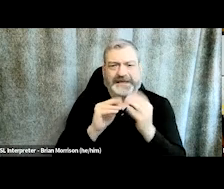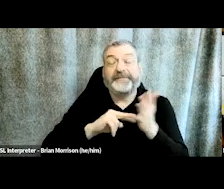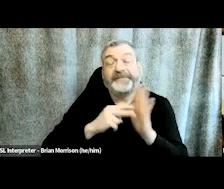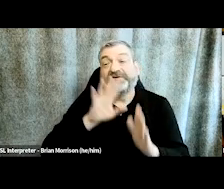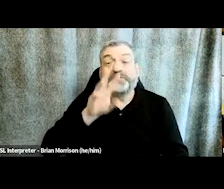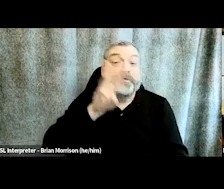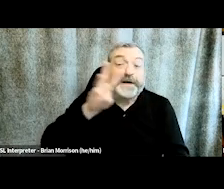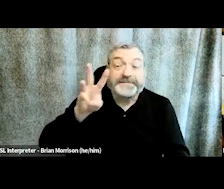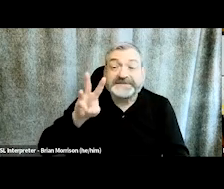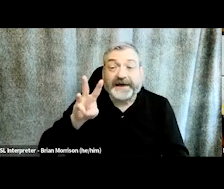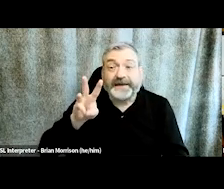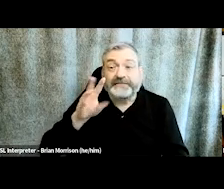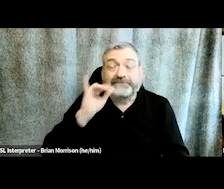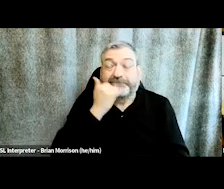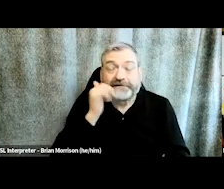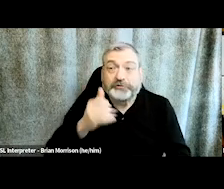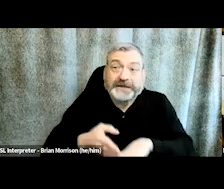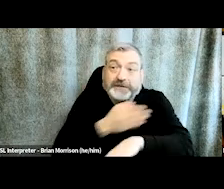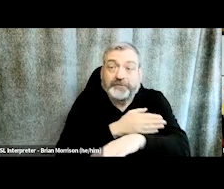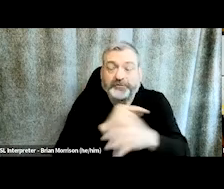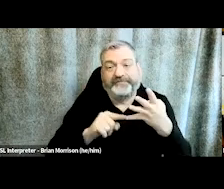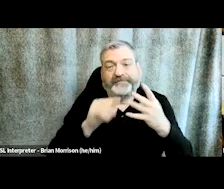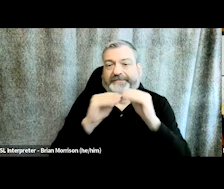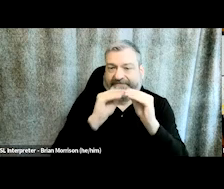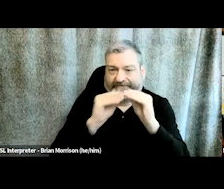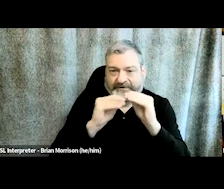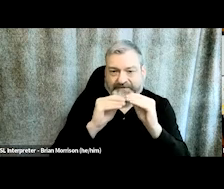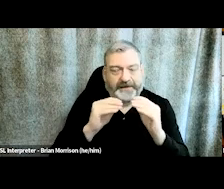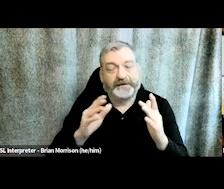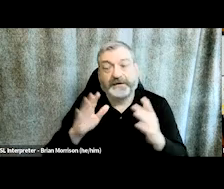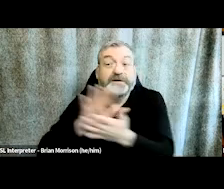improved, remediating documents that can be improved.